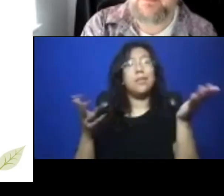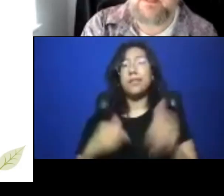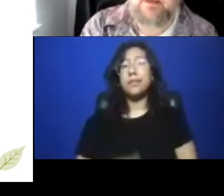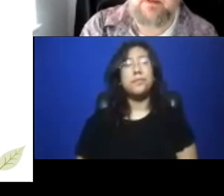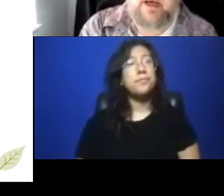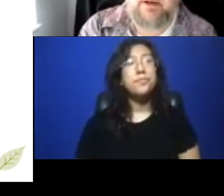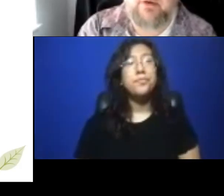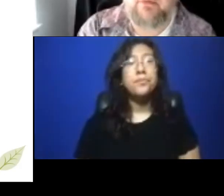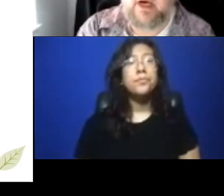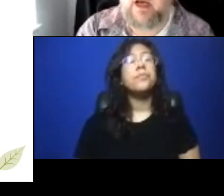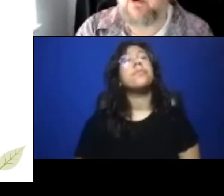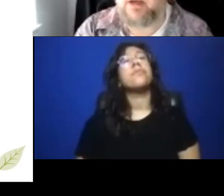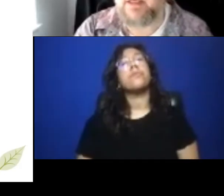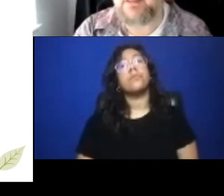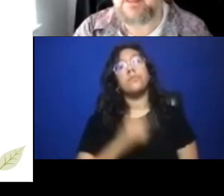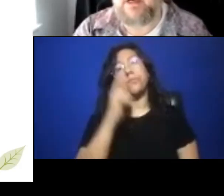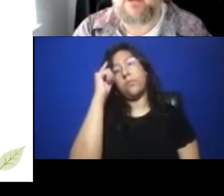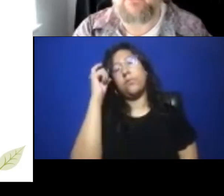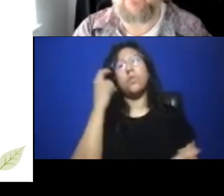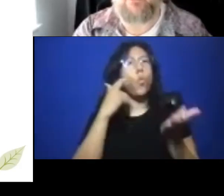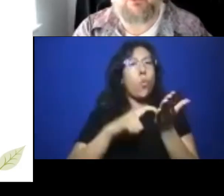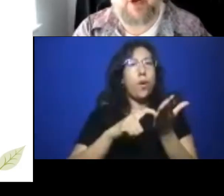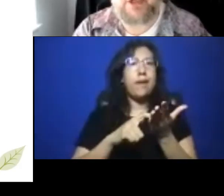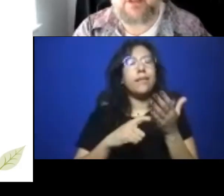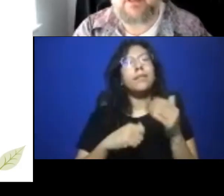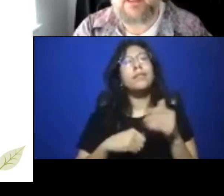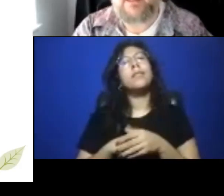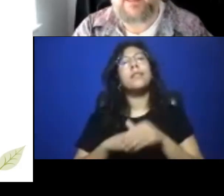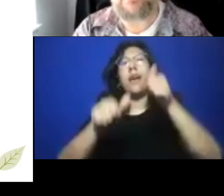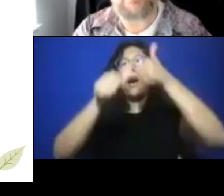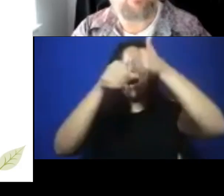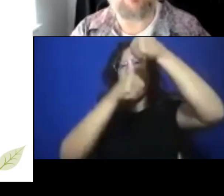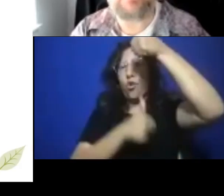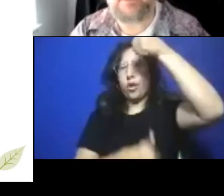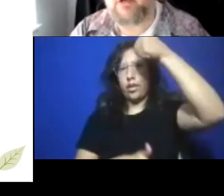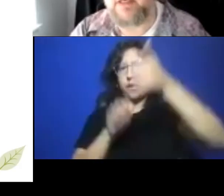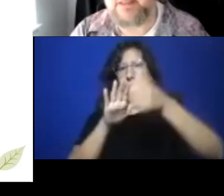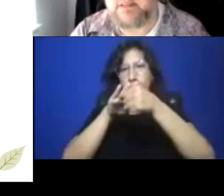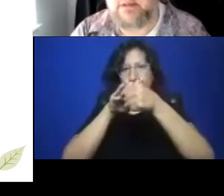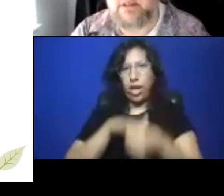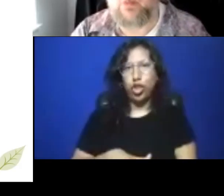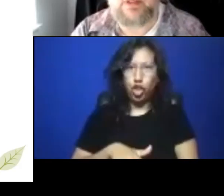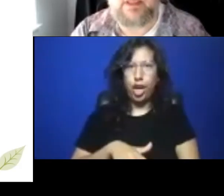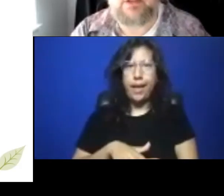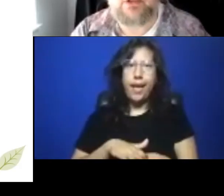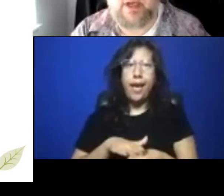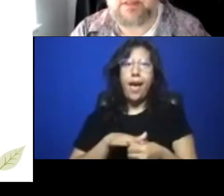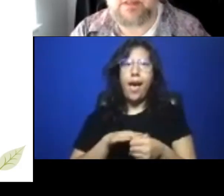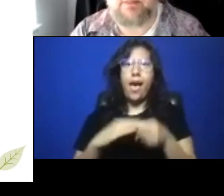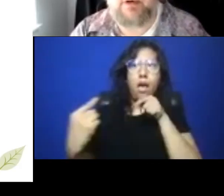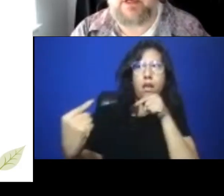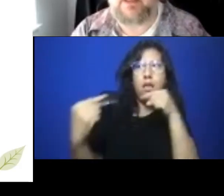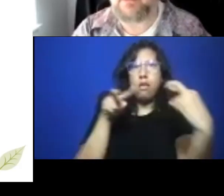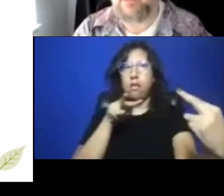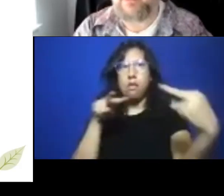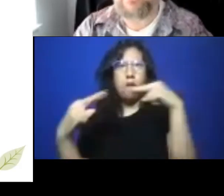We're seeing a lot of hierarchies of oppression and some horizontal hostility within trans communities.